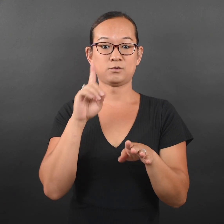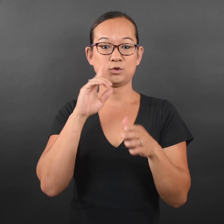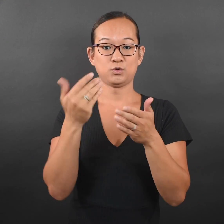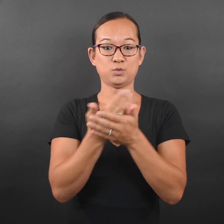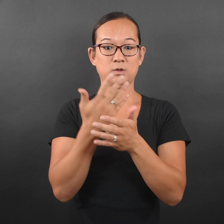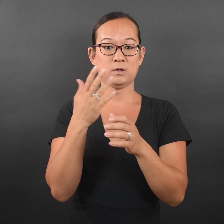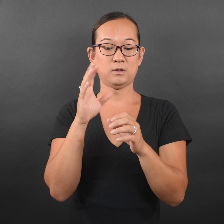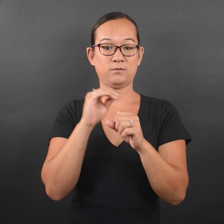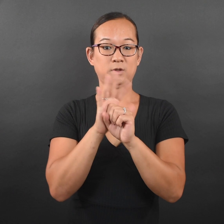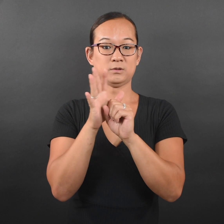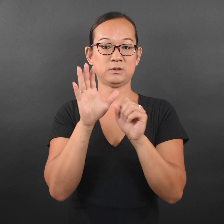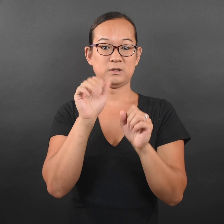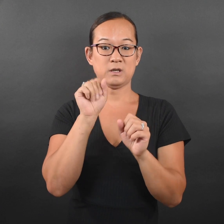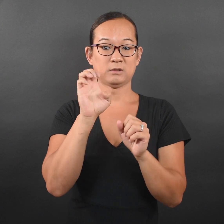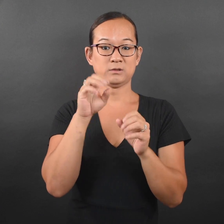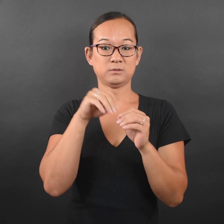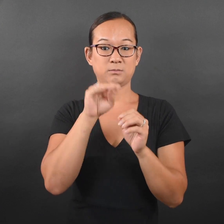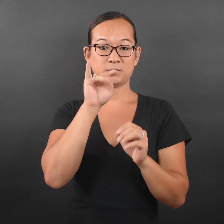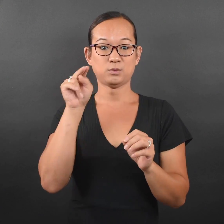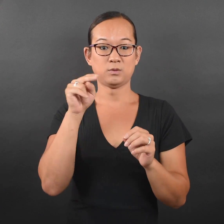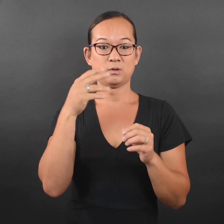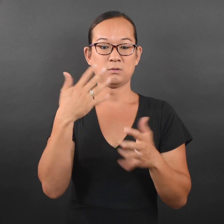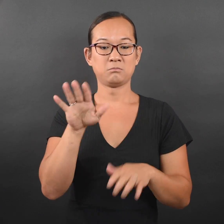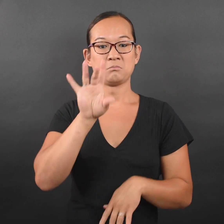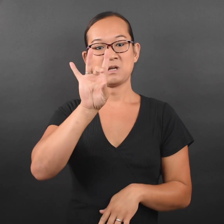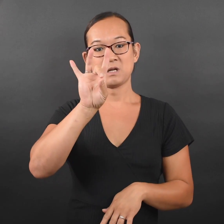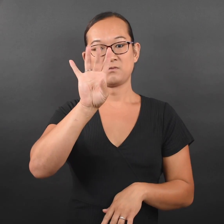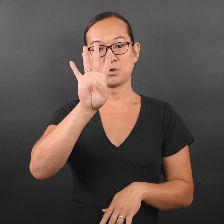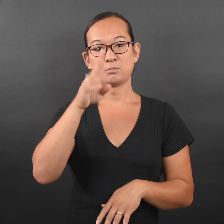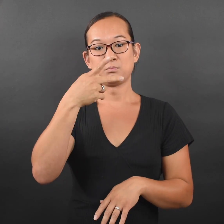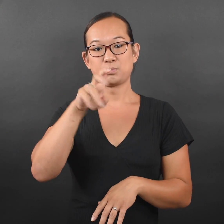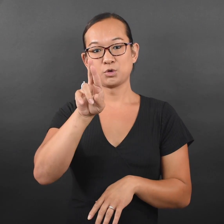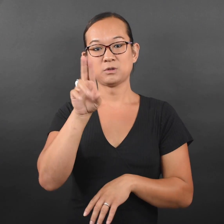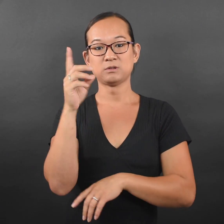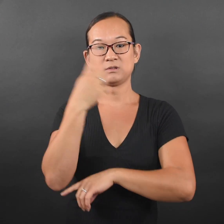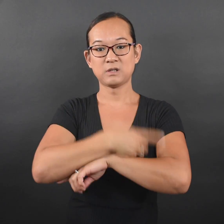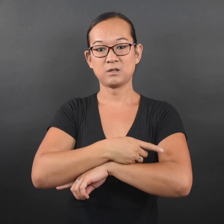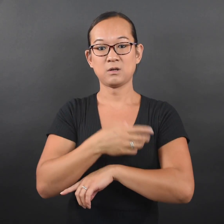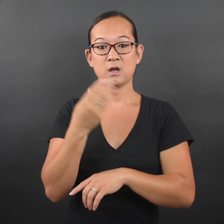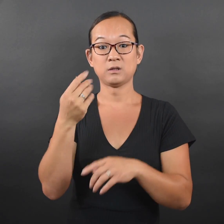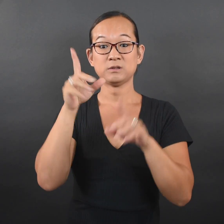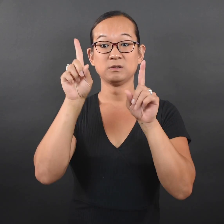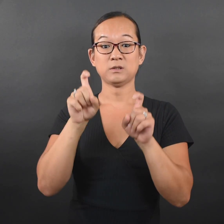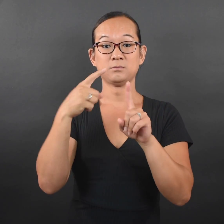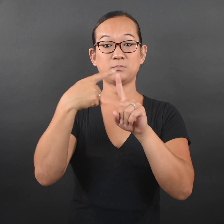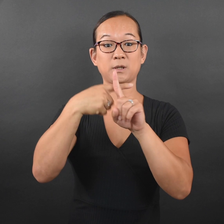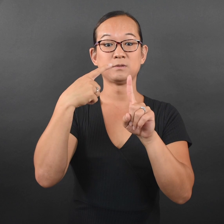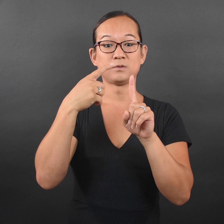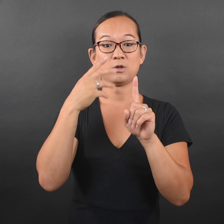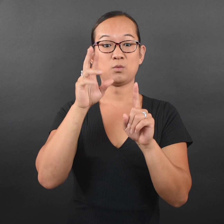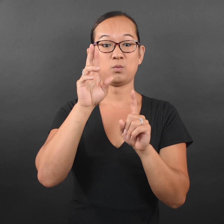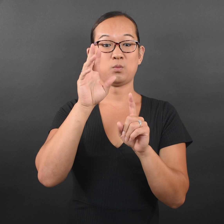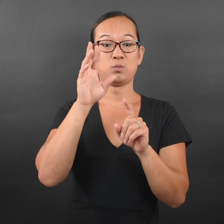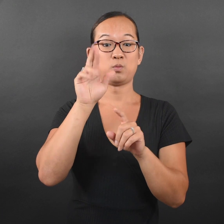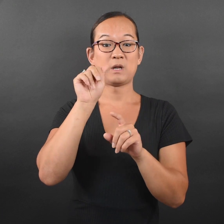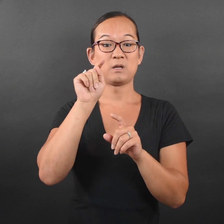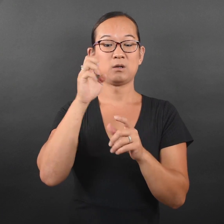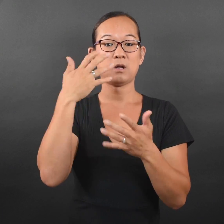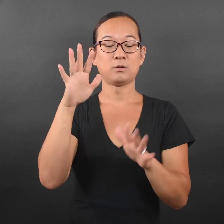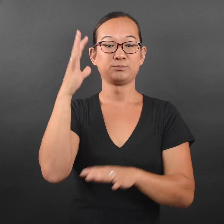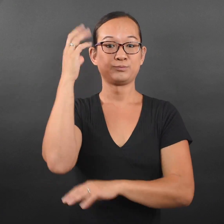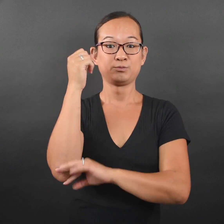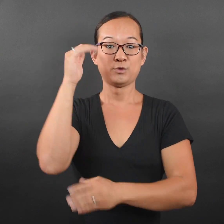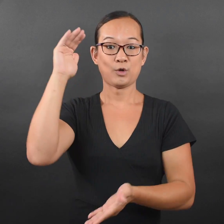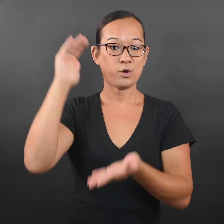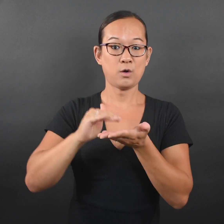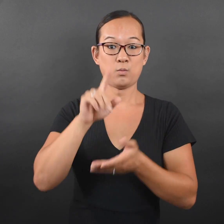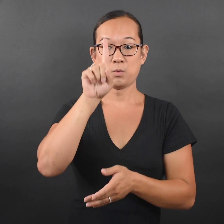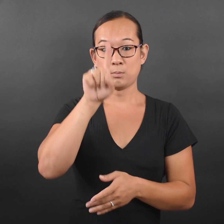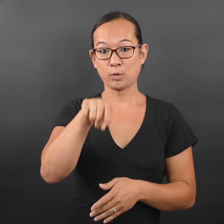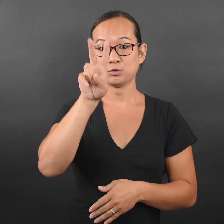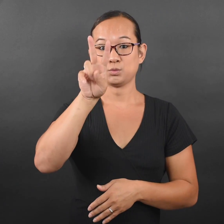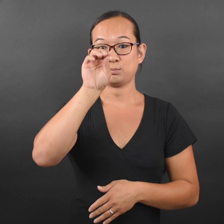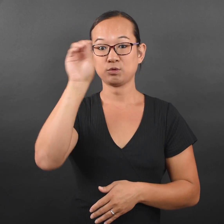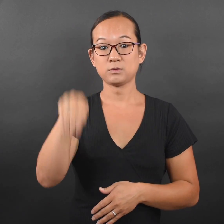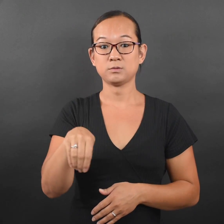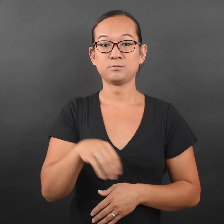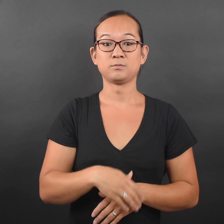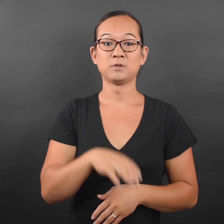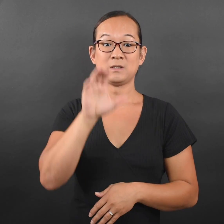cases in Minnesota is 84 per day and the test positivity rate is a record-low 1.2%.